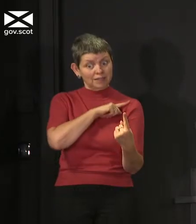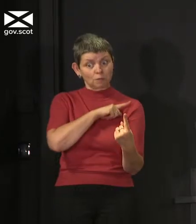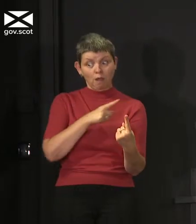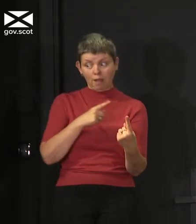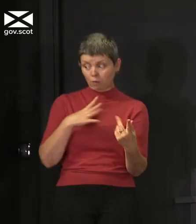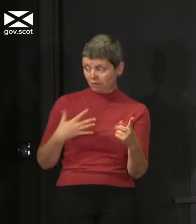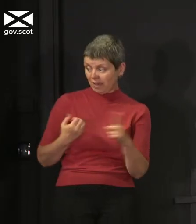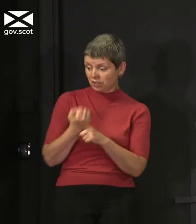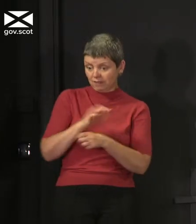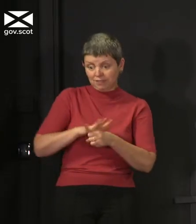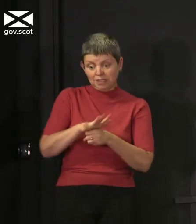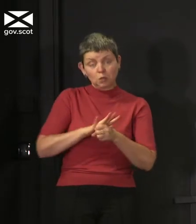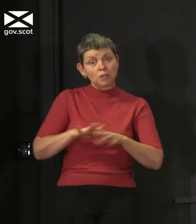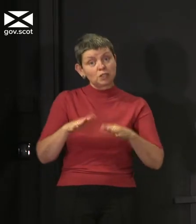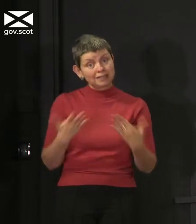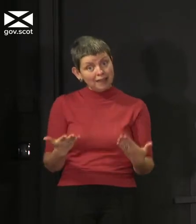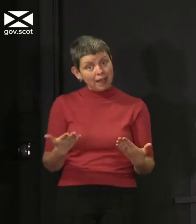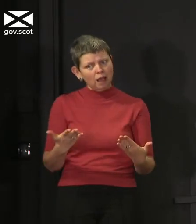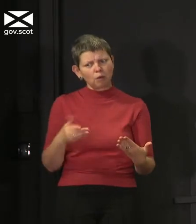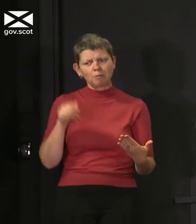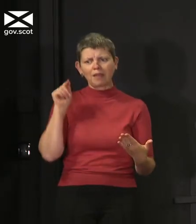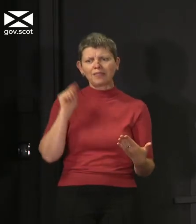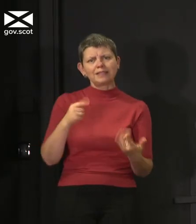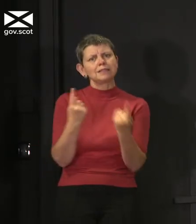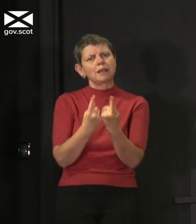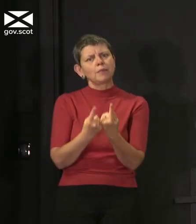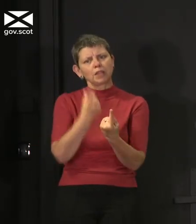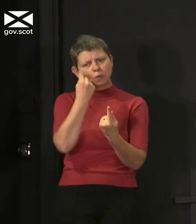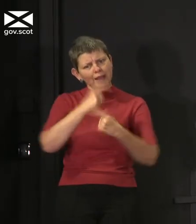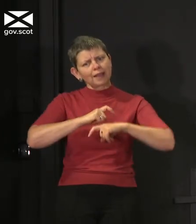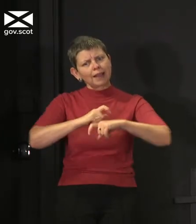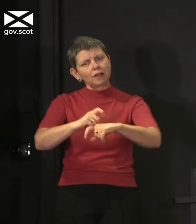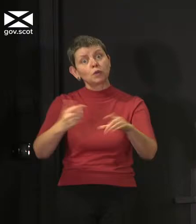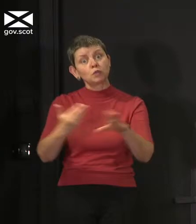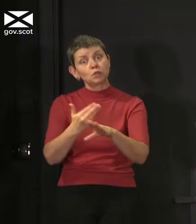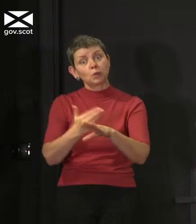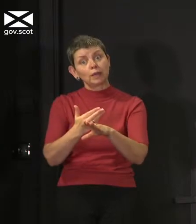today. So this is actually something we can do for each other. With face masks you're